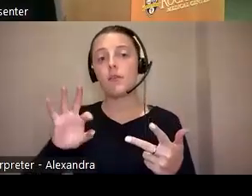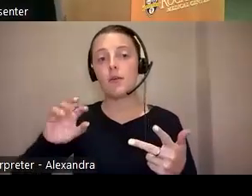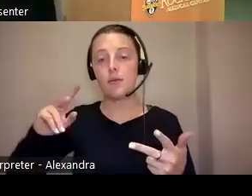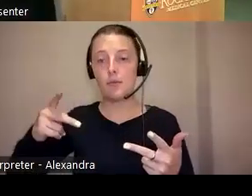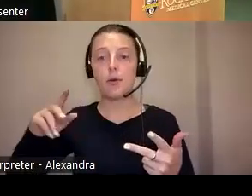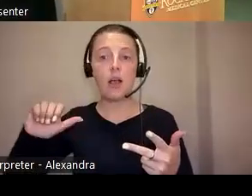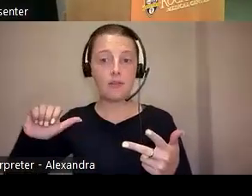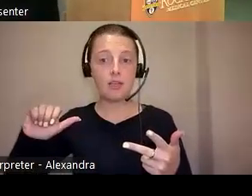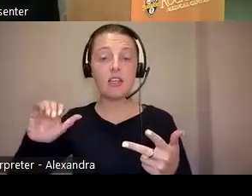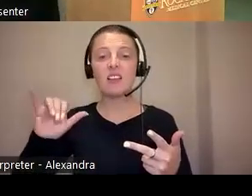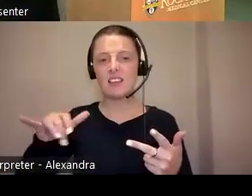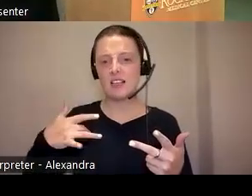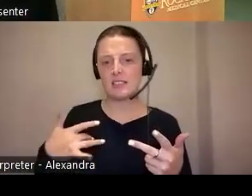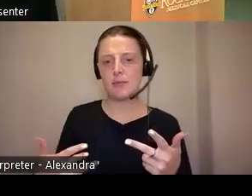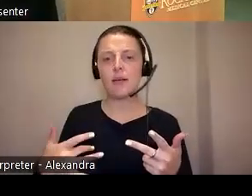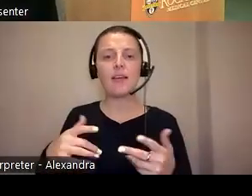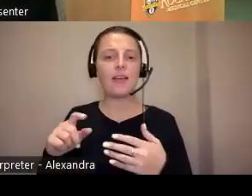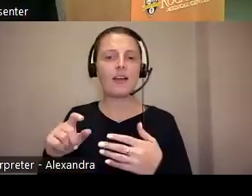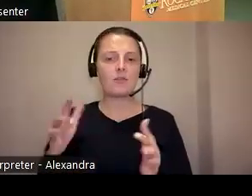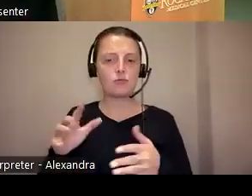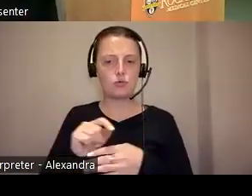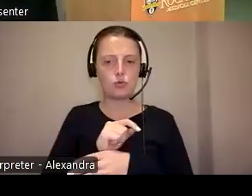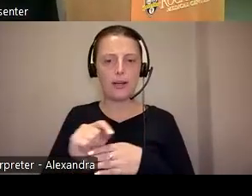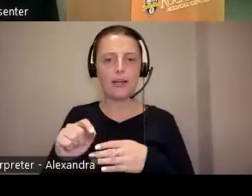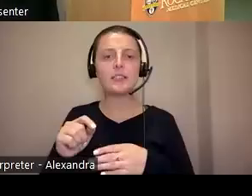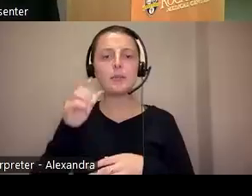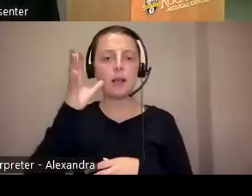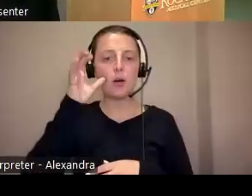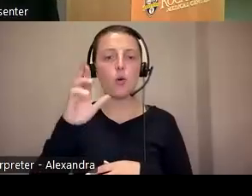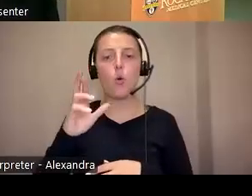serving and behavioral health systems. And so they really help to build that connection between the